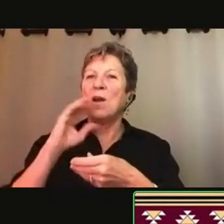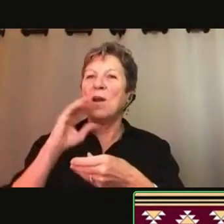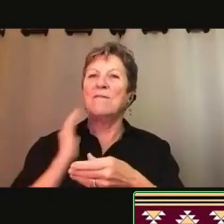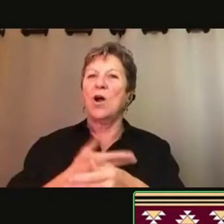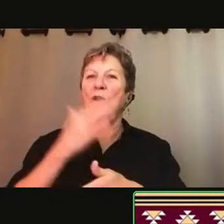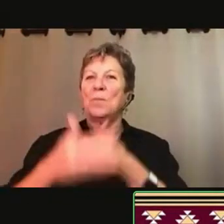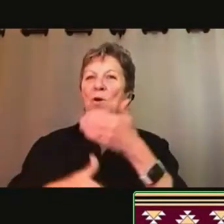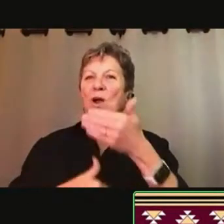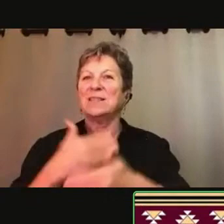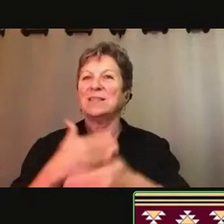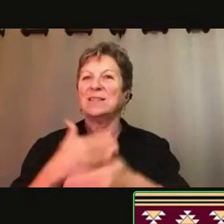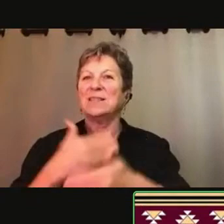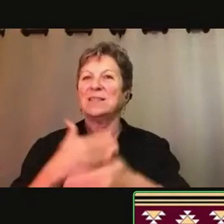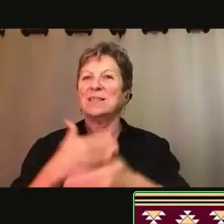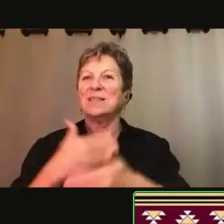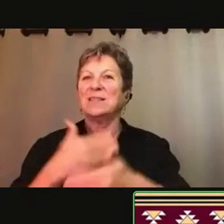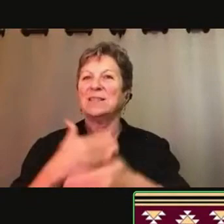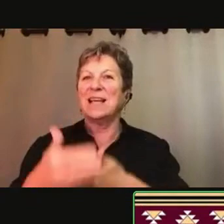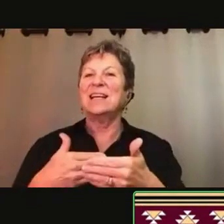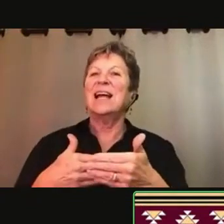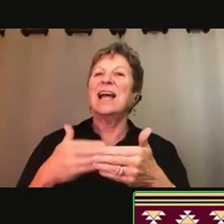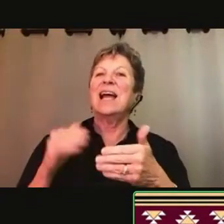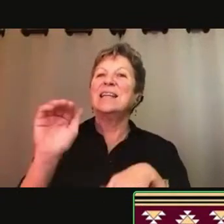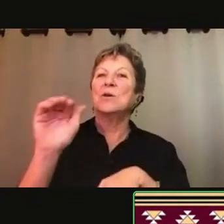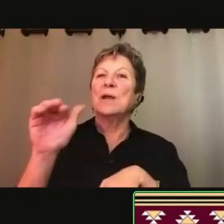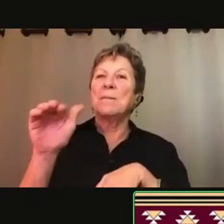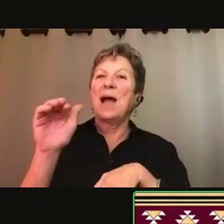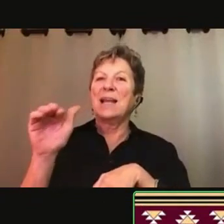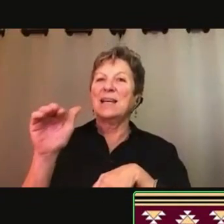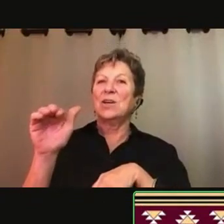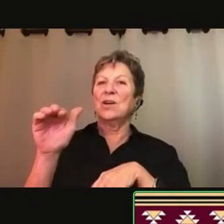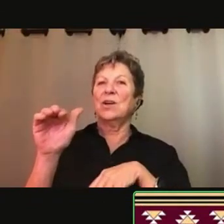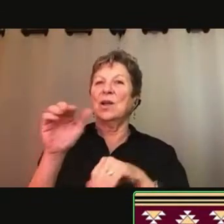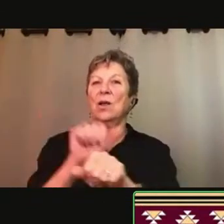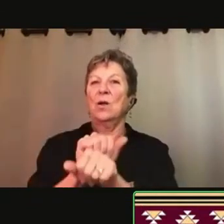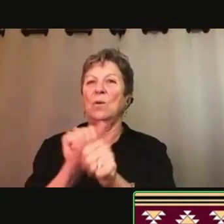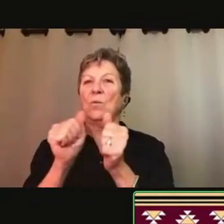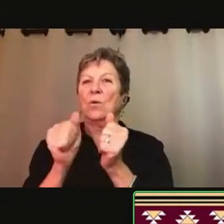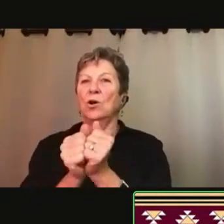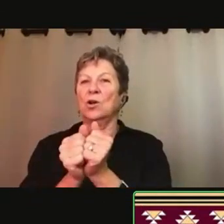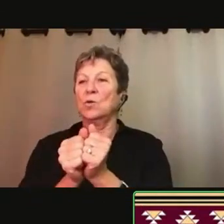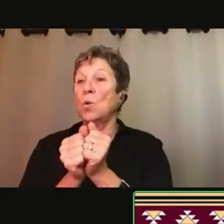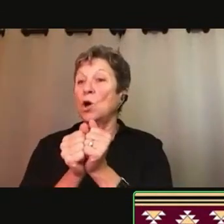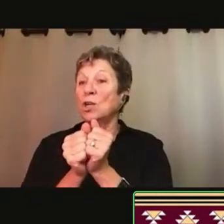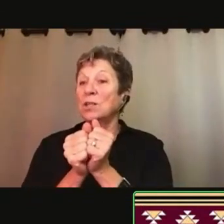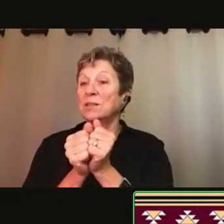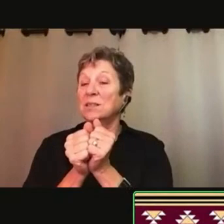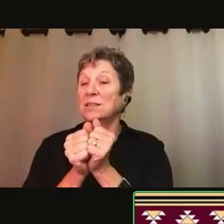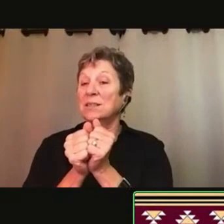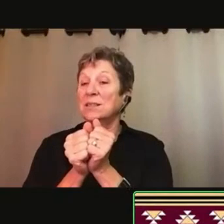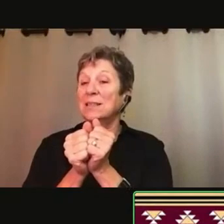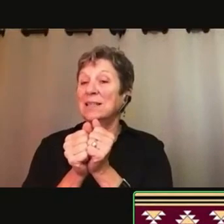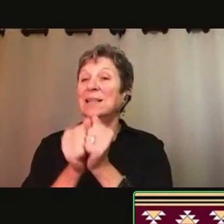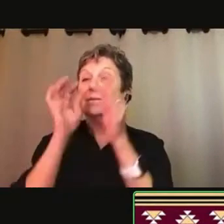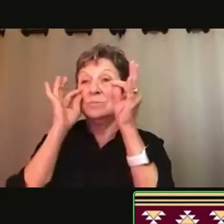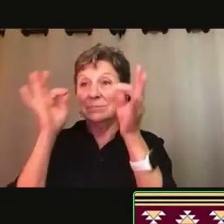THE CANDIDATES FOR INTERVIEWING